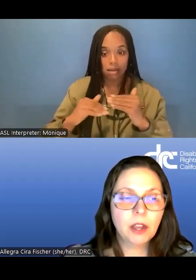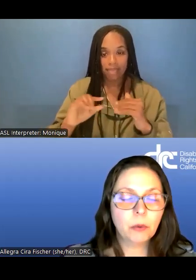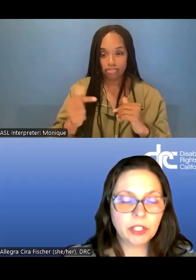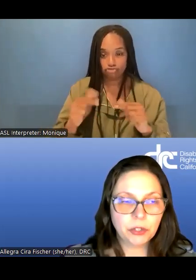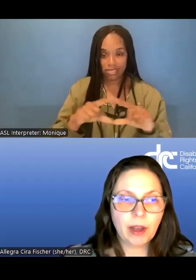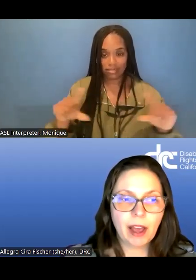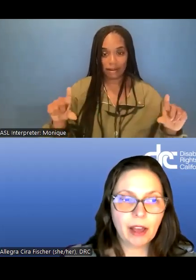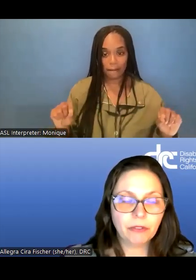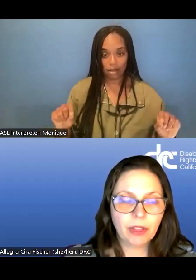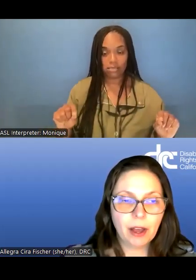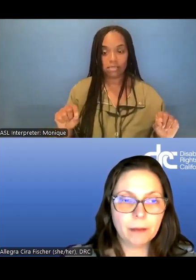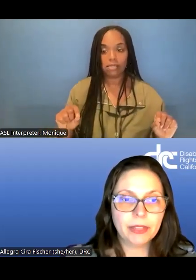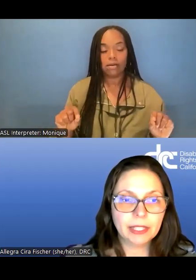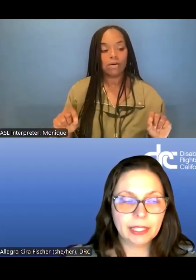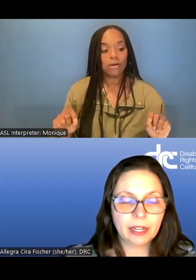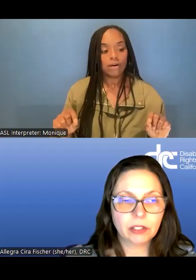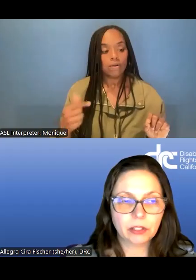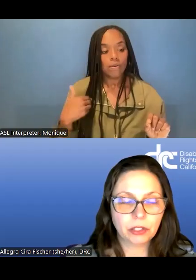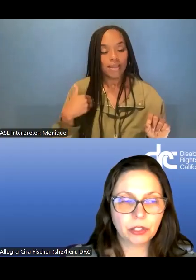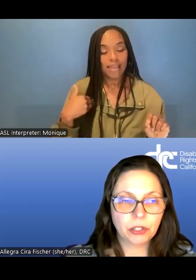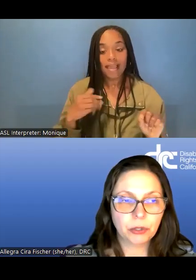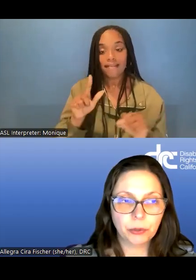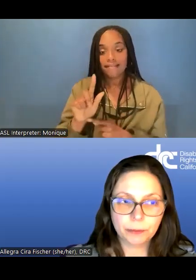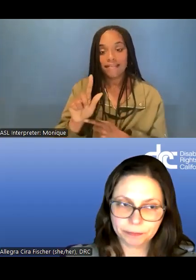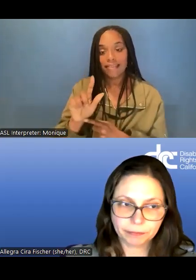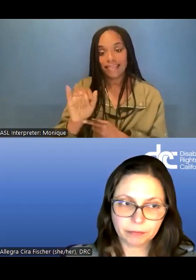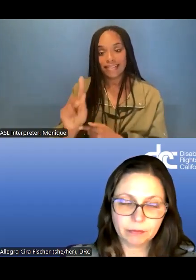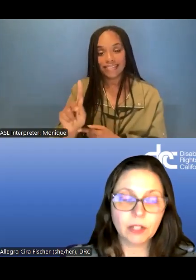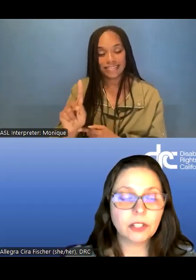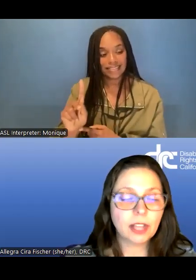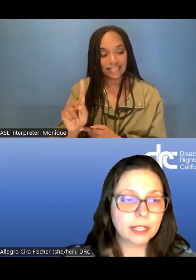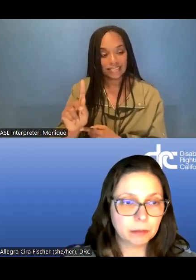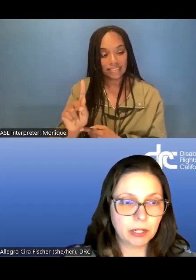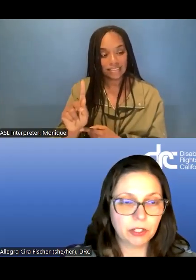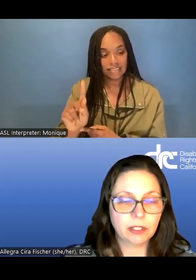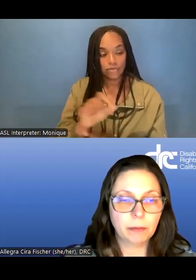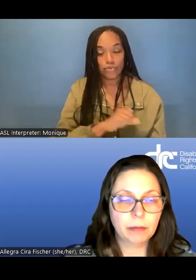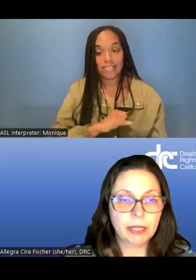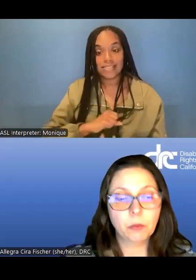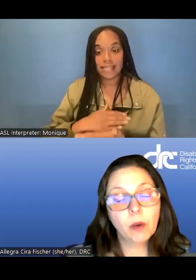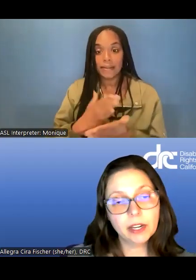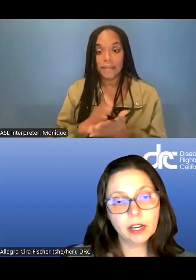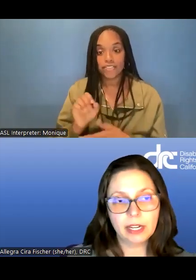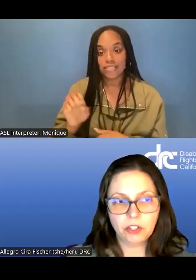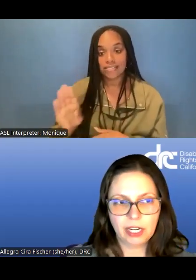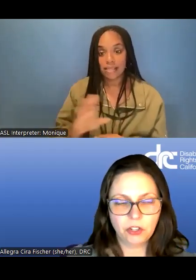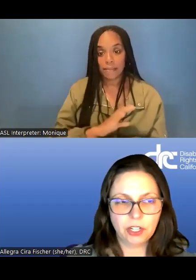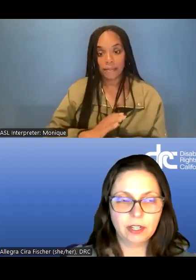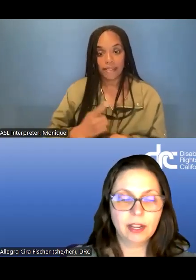we do have, the links to our Senate Budget Subcommittee 1 on Education